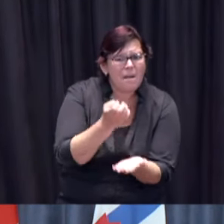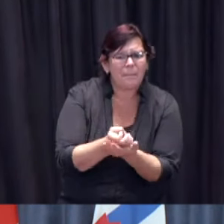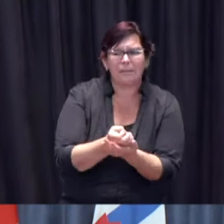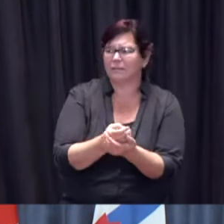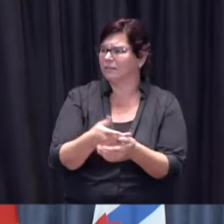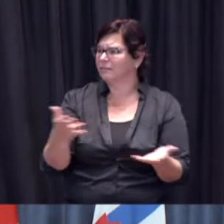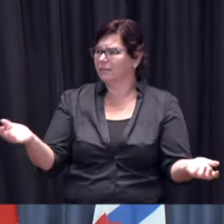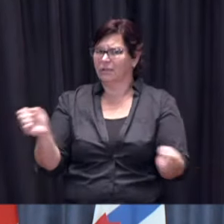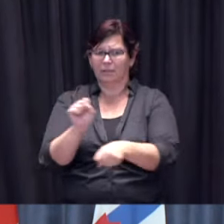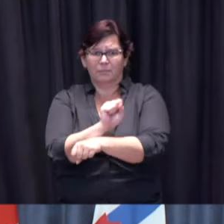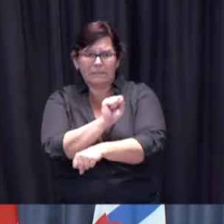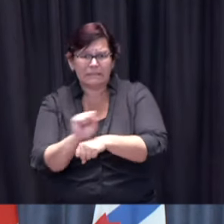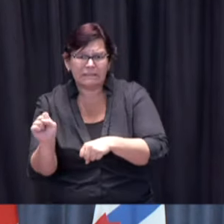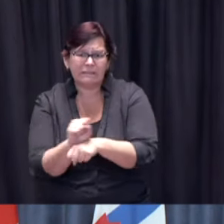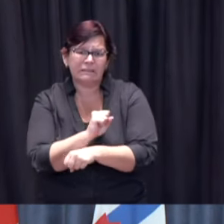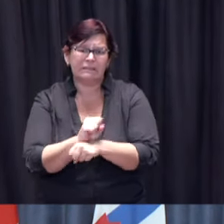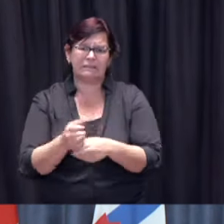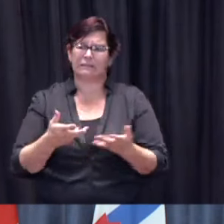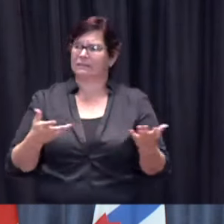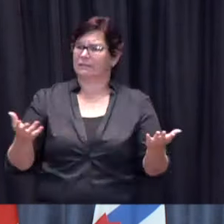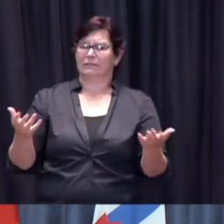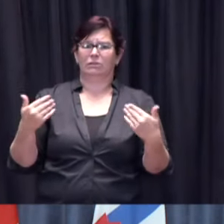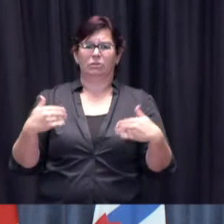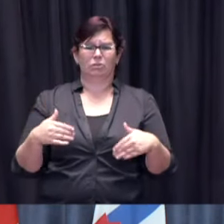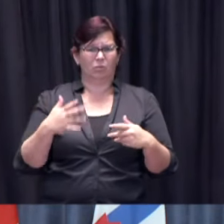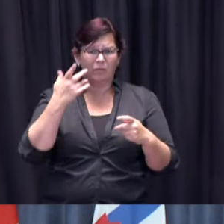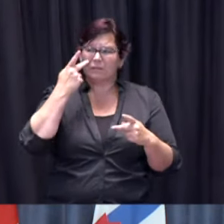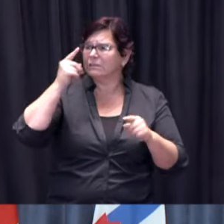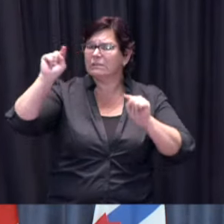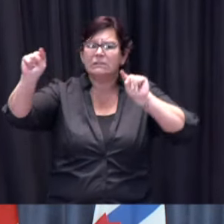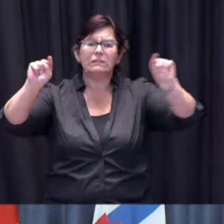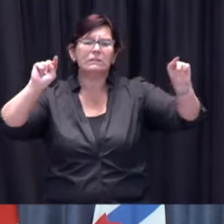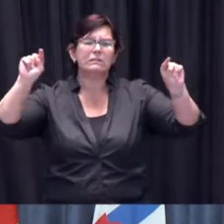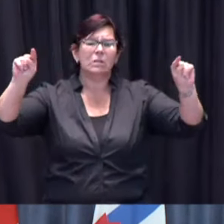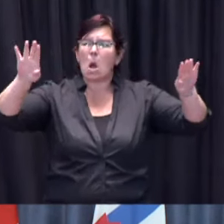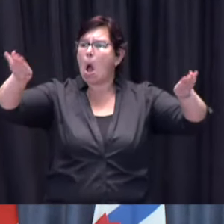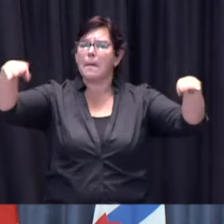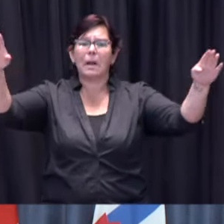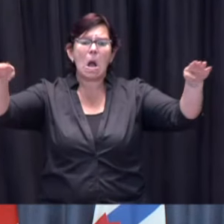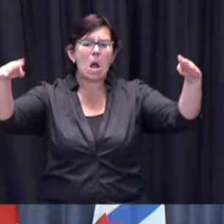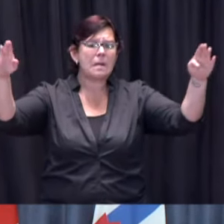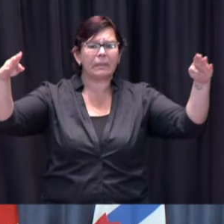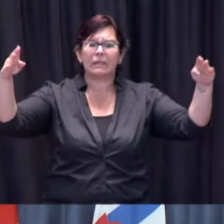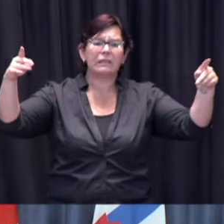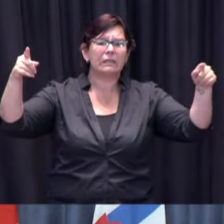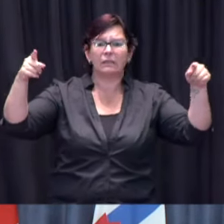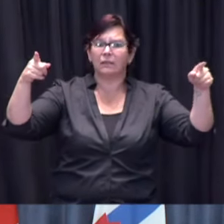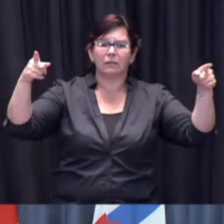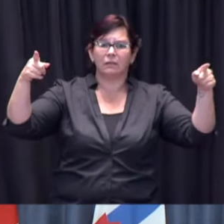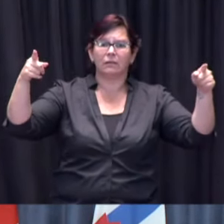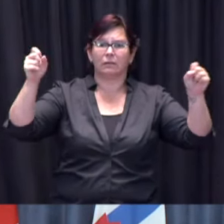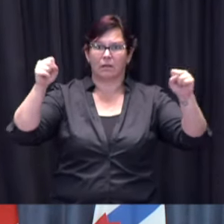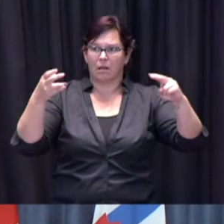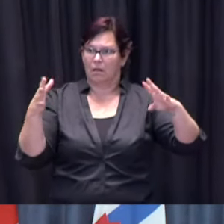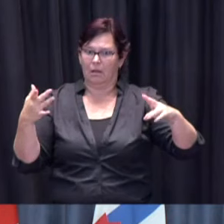We've seen in other jurisdictions that further reopening can lead to increased outbreaks of COVID-19